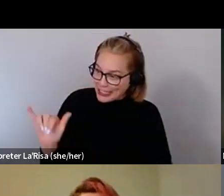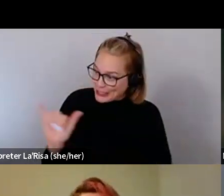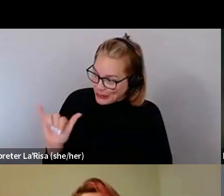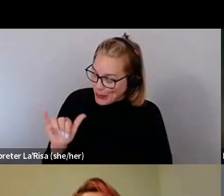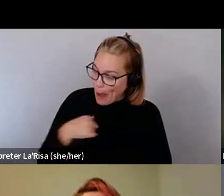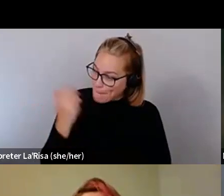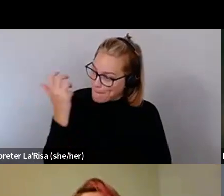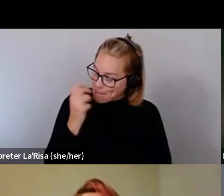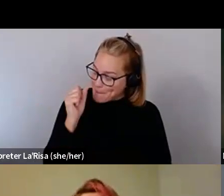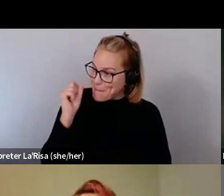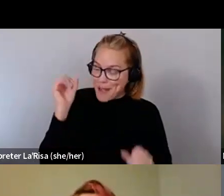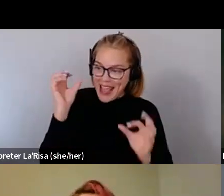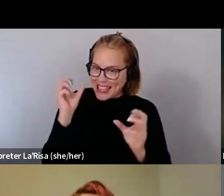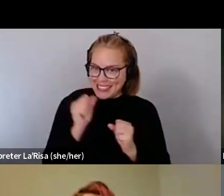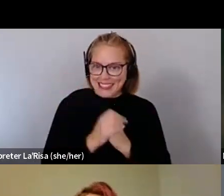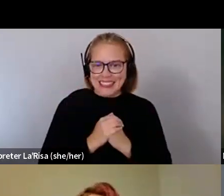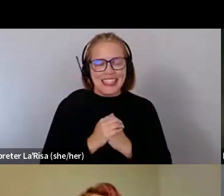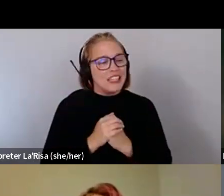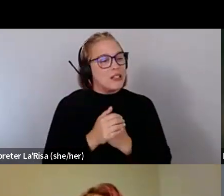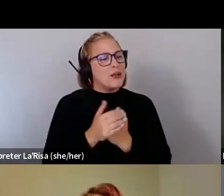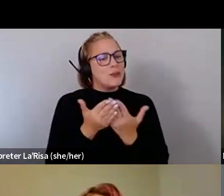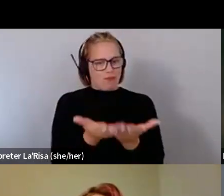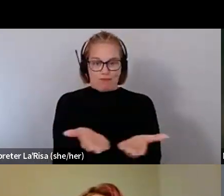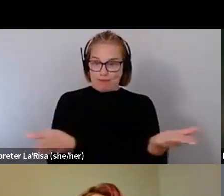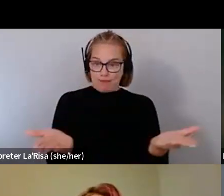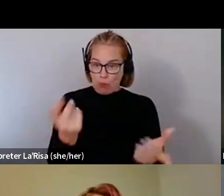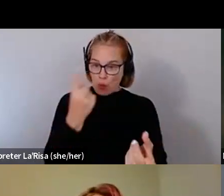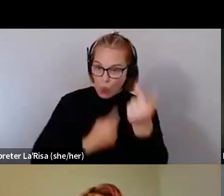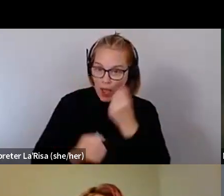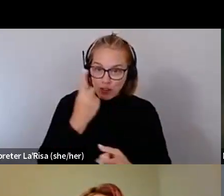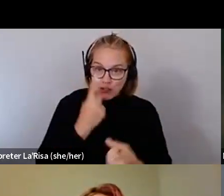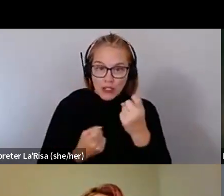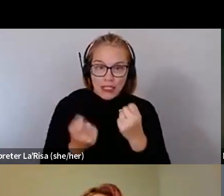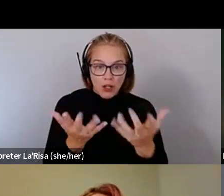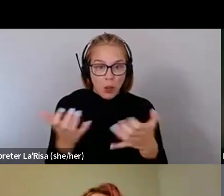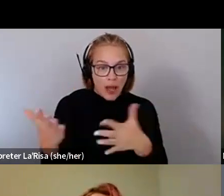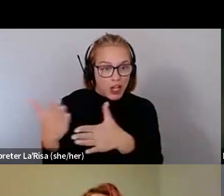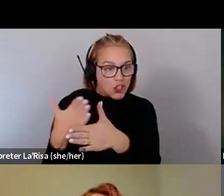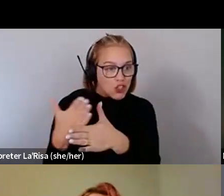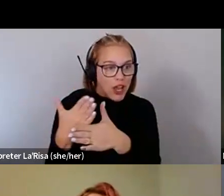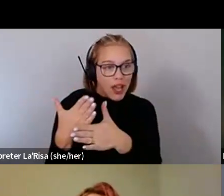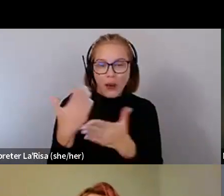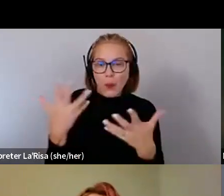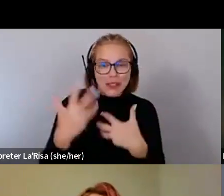have a discussion too. I can't believe we made it, Marsha. I can't we made it either. I am amazed.